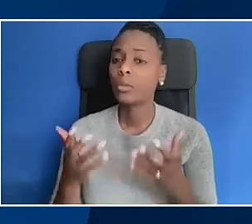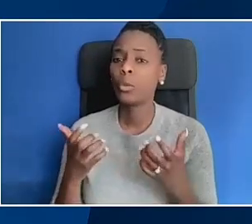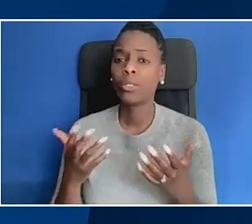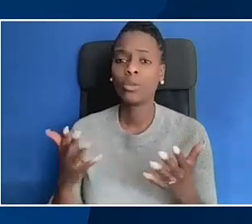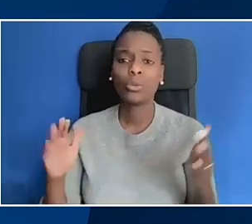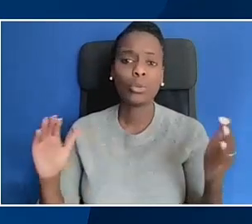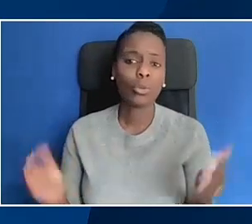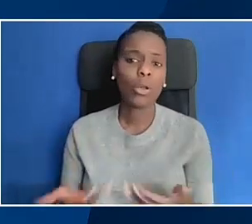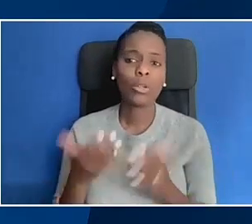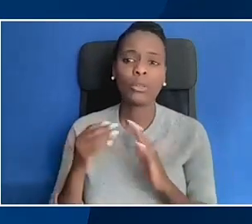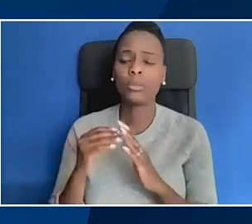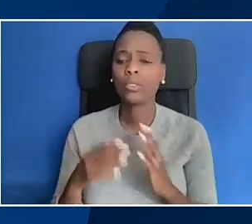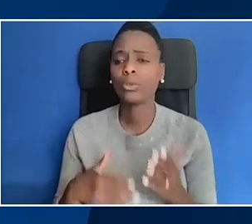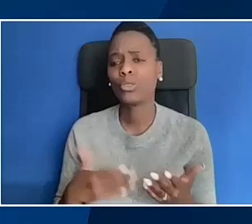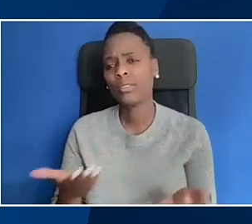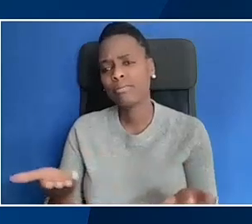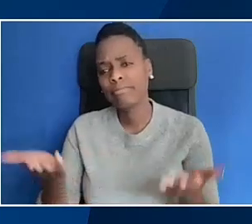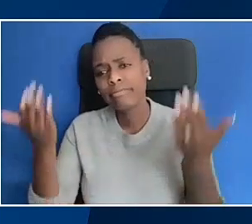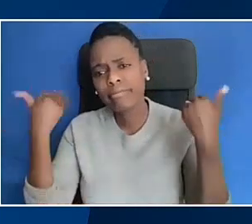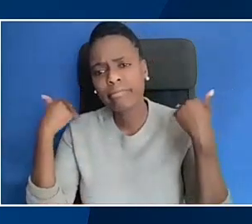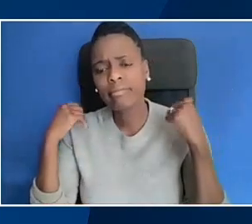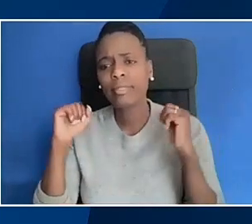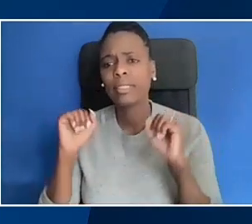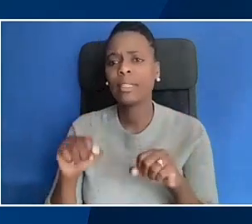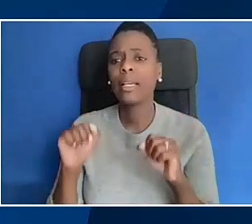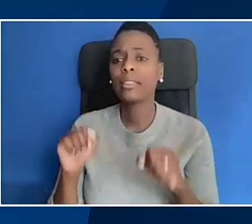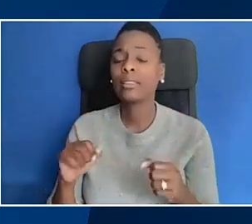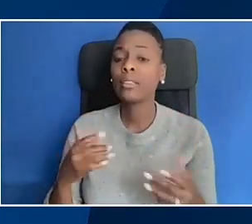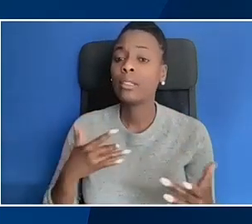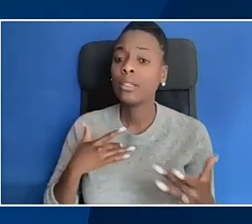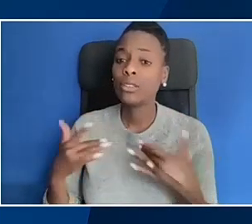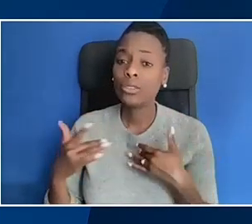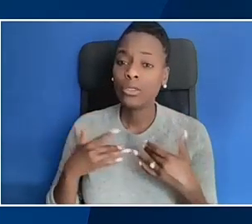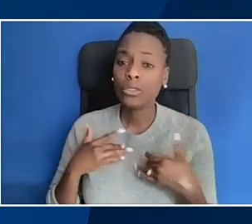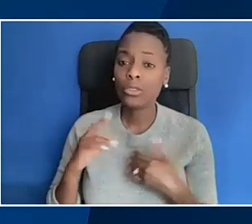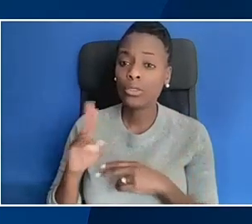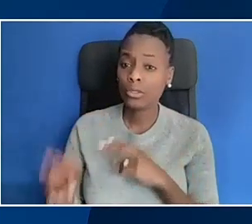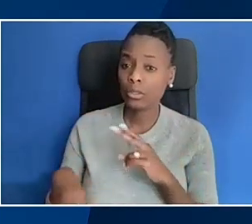Yes. Are there concerns about the things